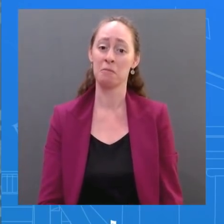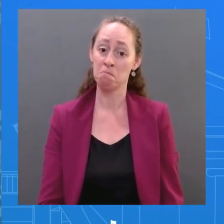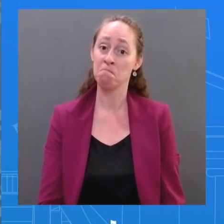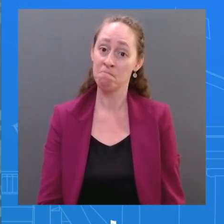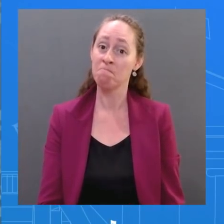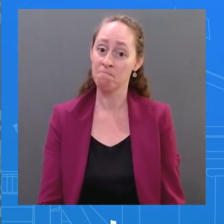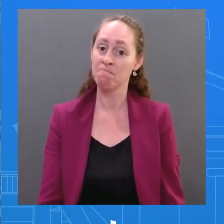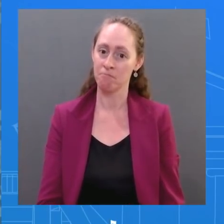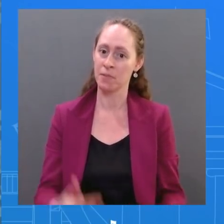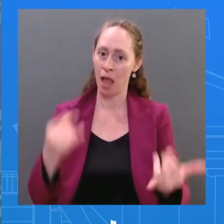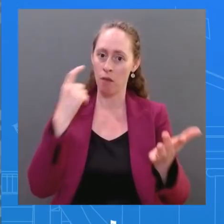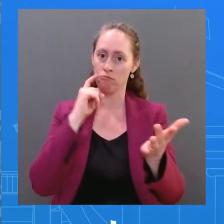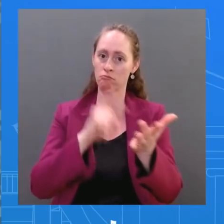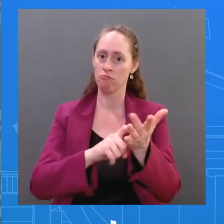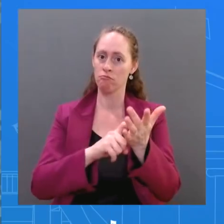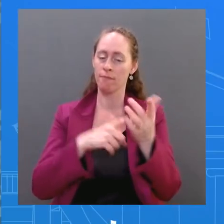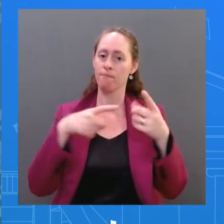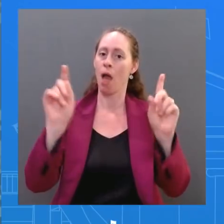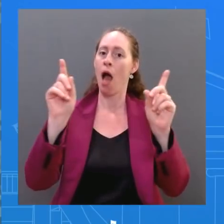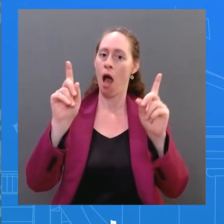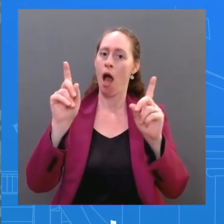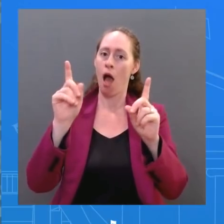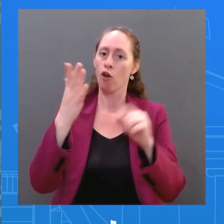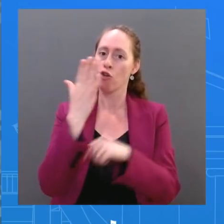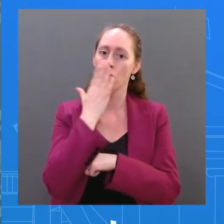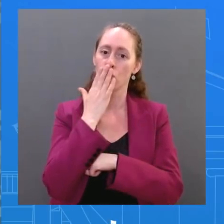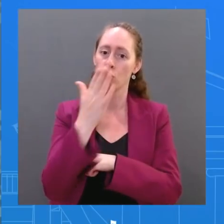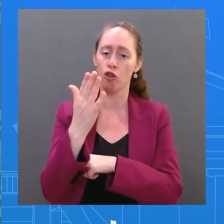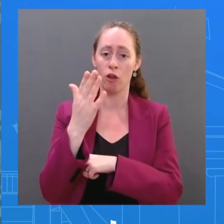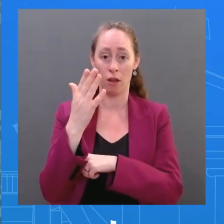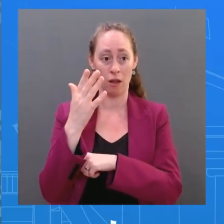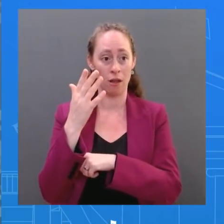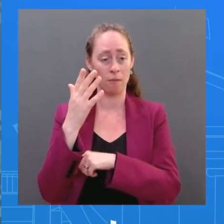Part of that is retailers need to pass on their lower cost to consumers.